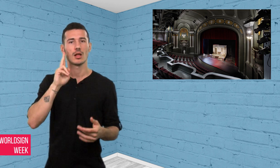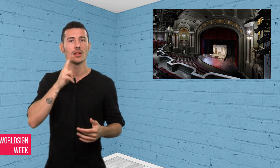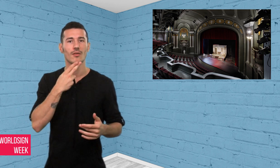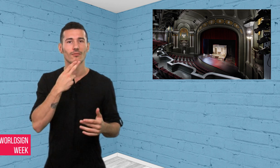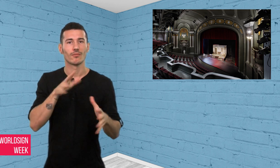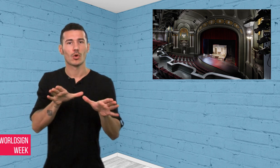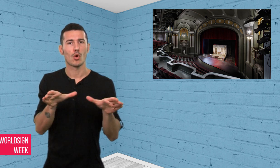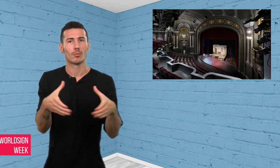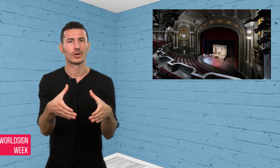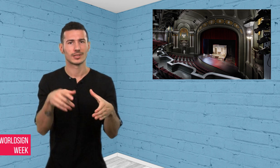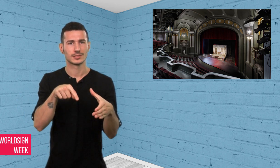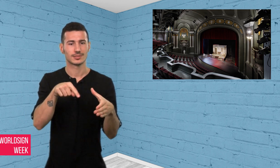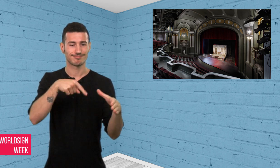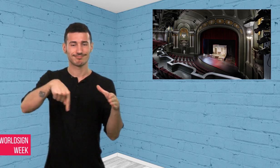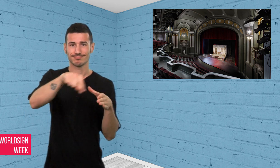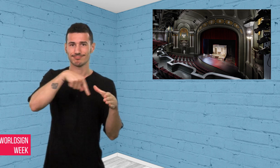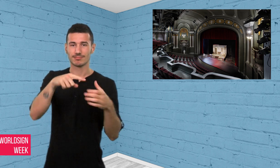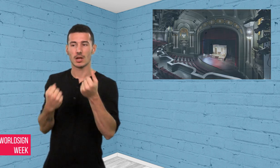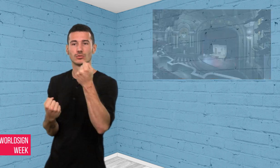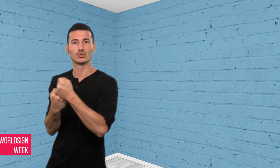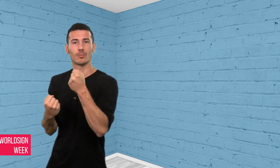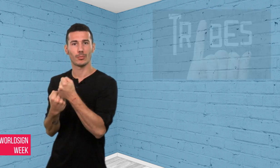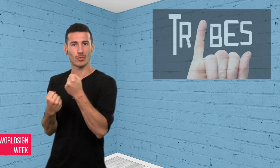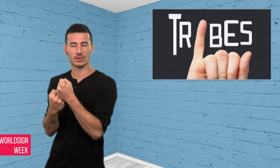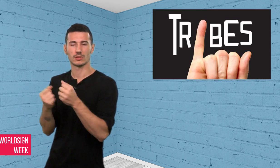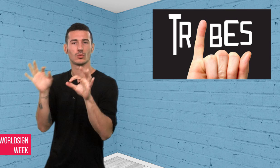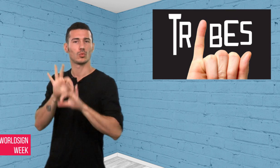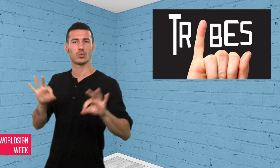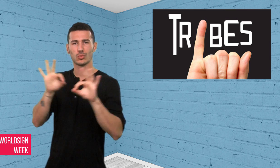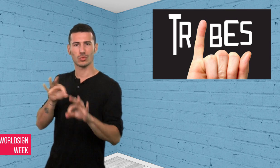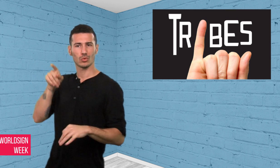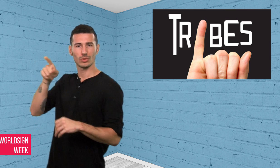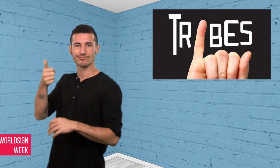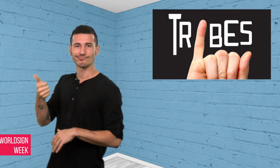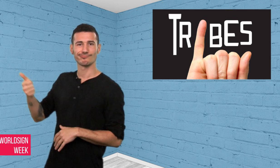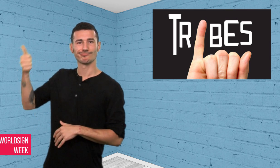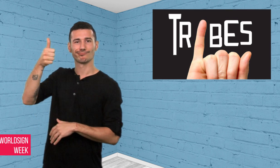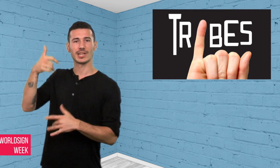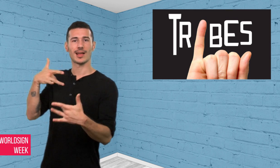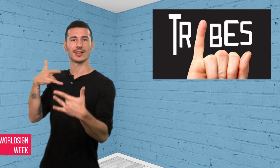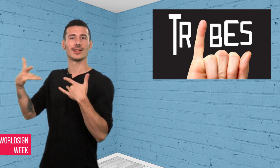the Deaf community as they do not support